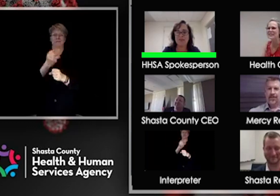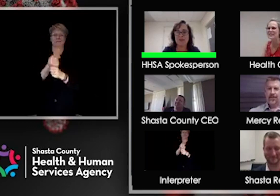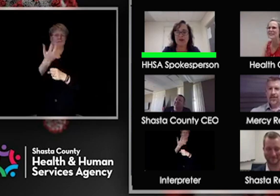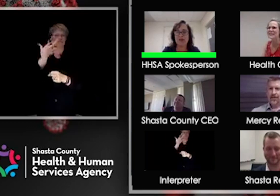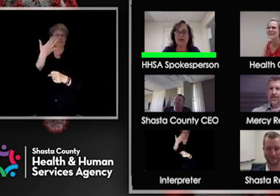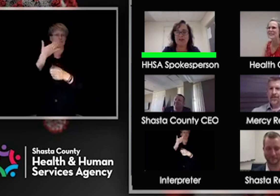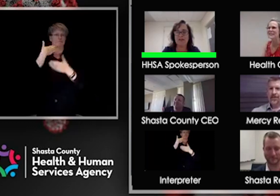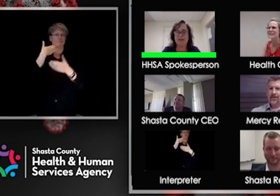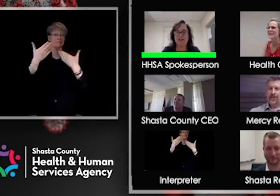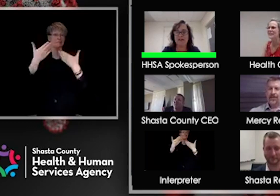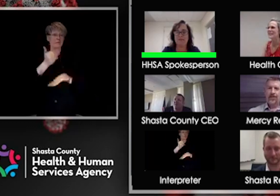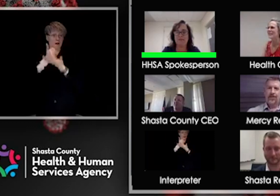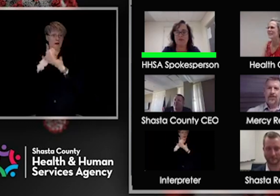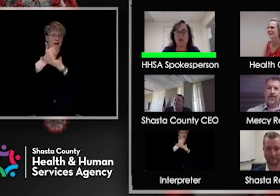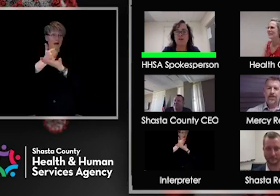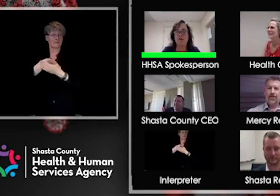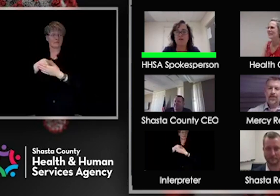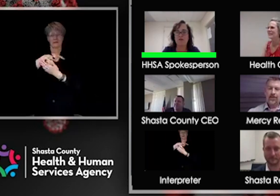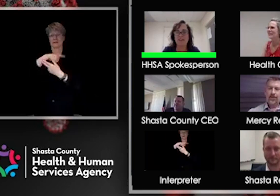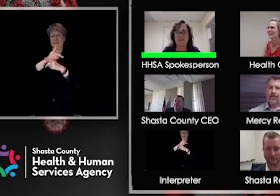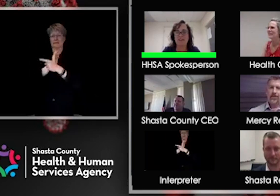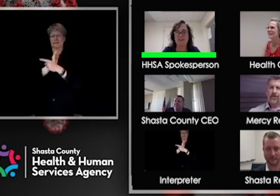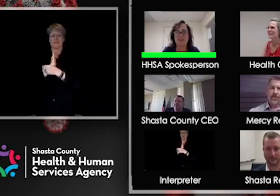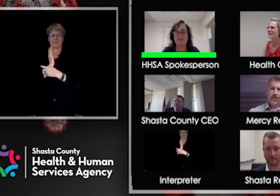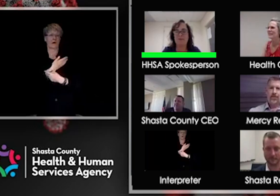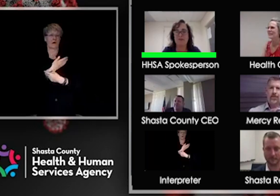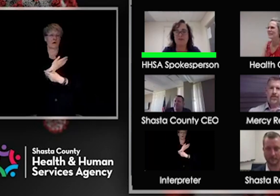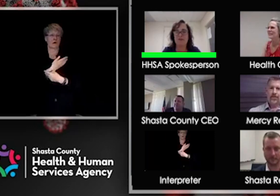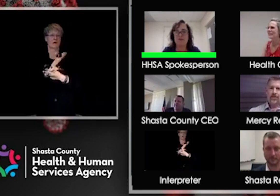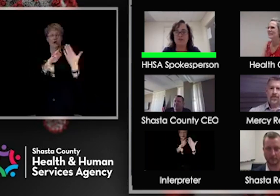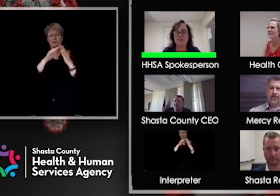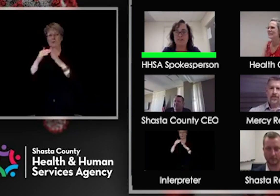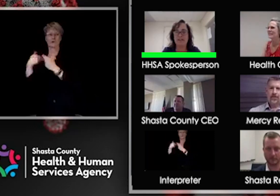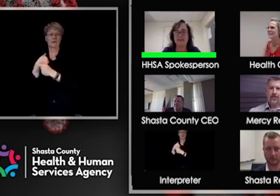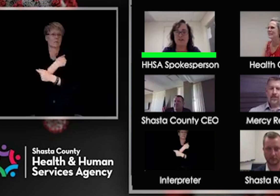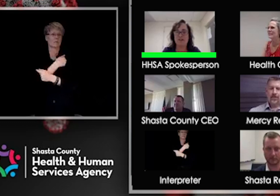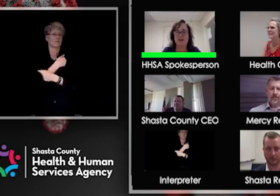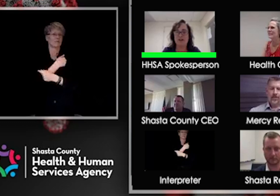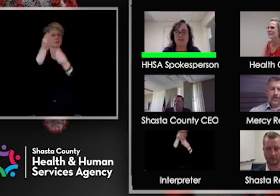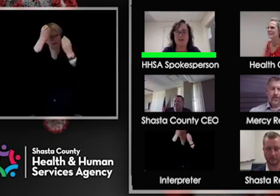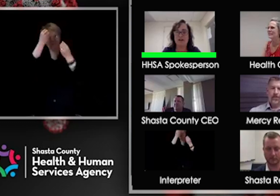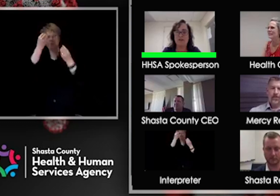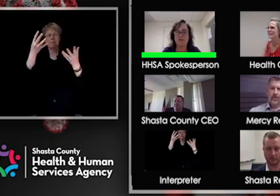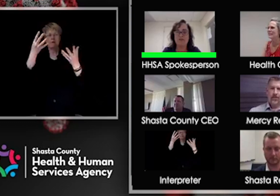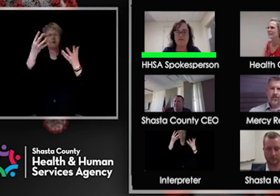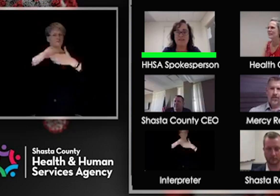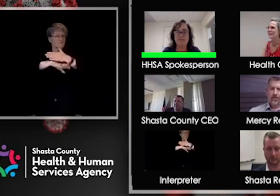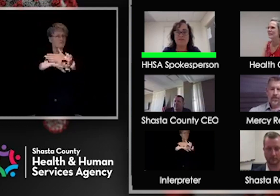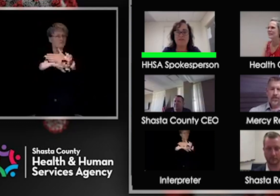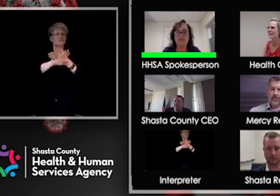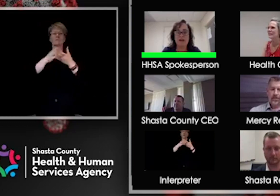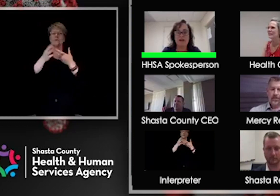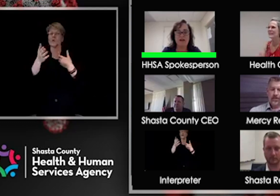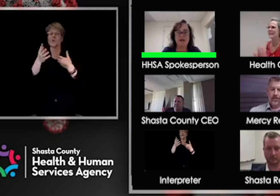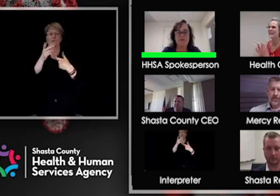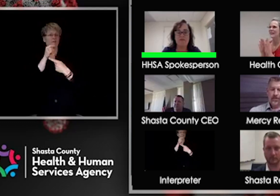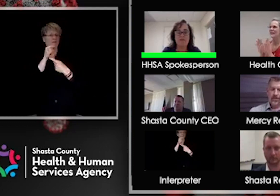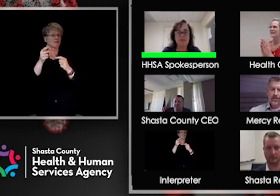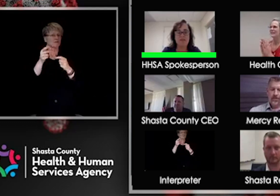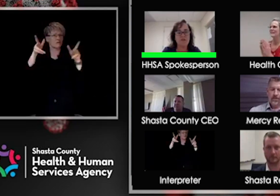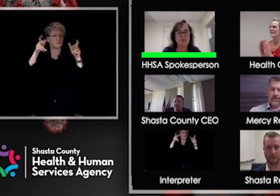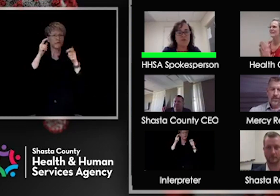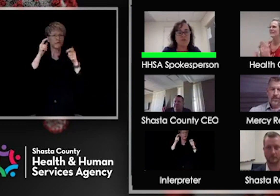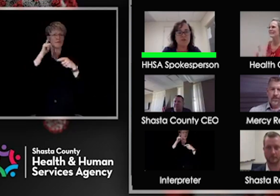us keep all of our community able to see and hear our briefings. Thanks very much. We’ll